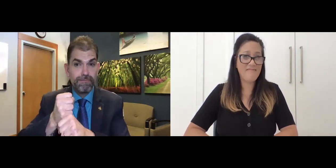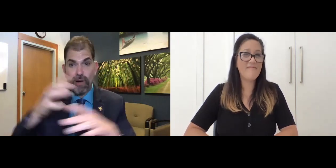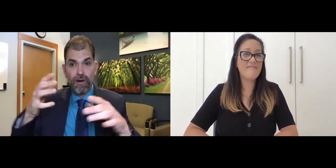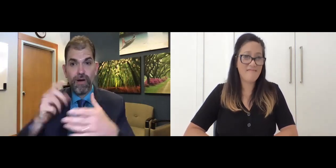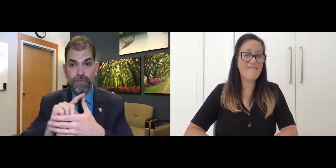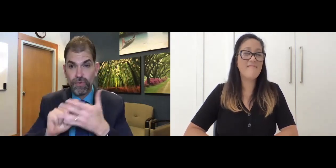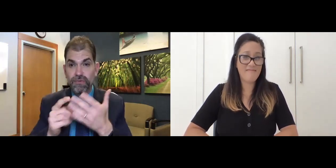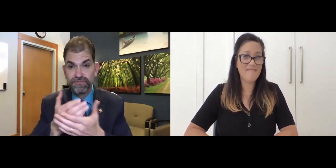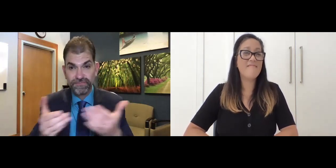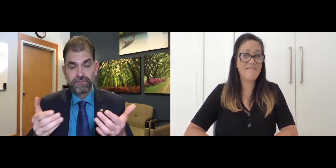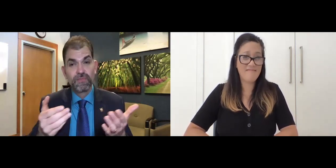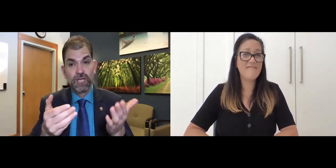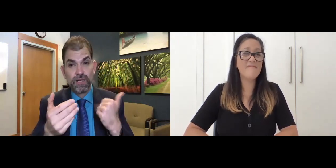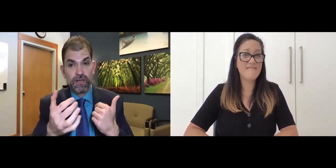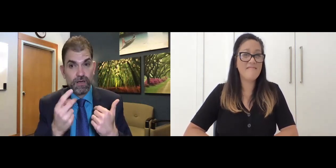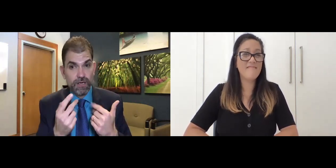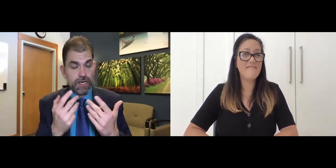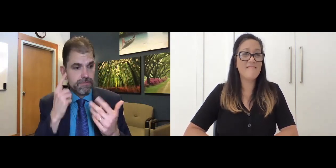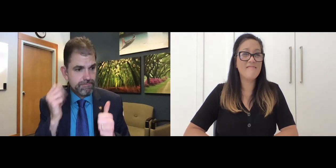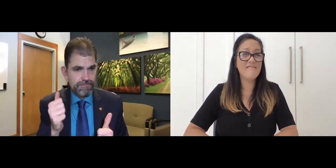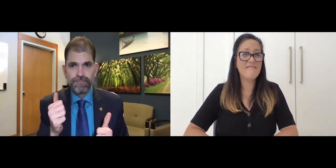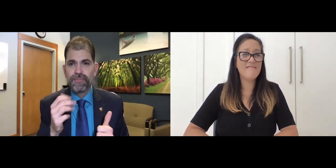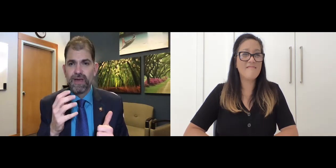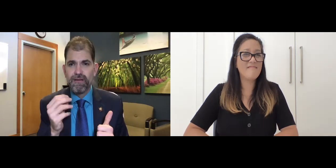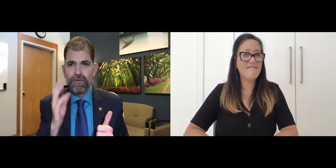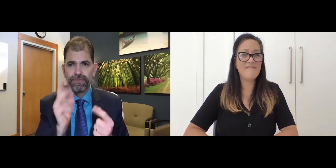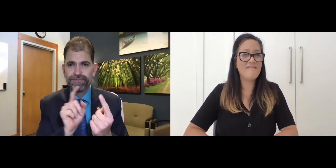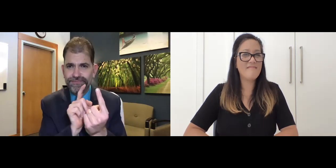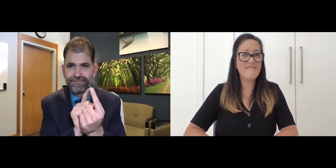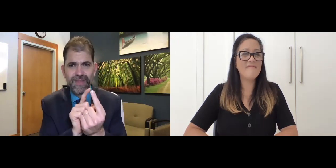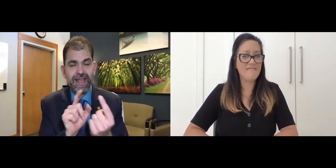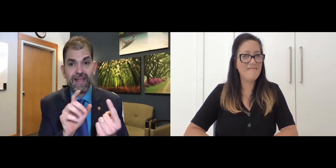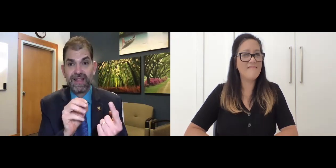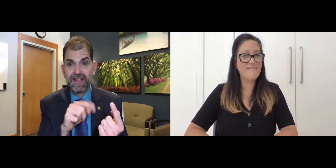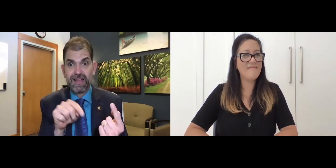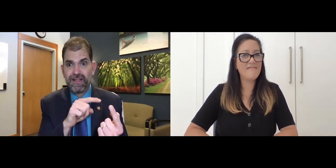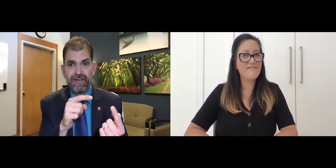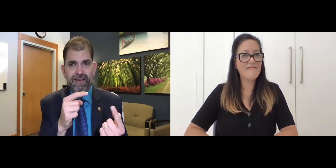the bombs, and so forth. So hearing loss was rampant and I would